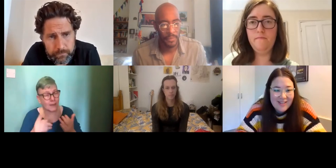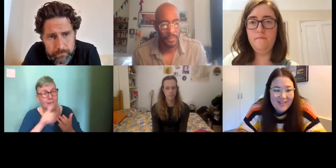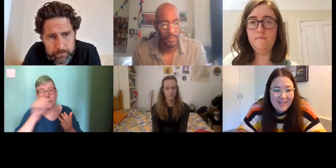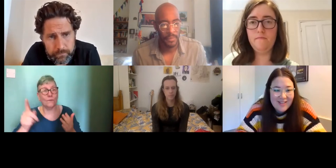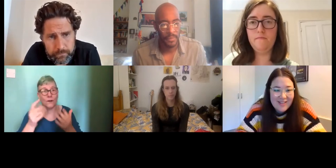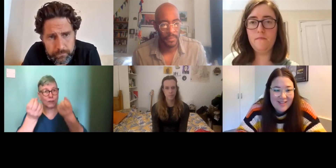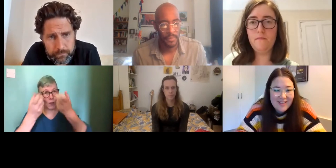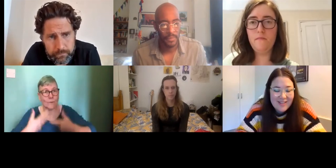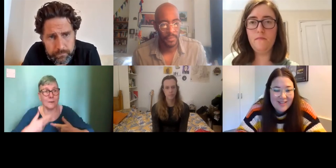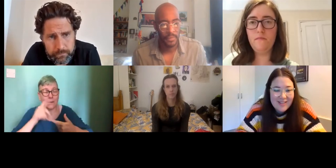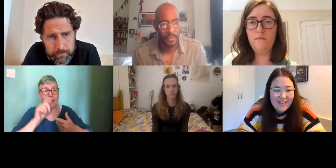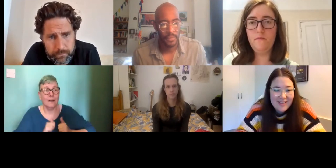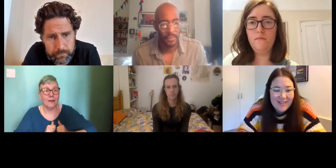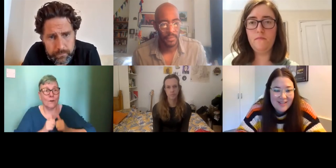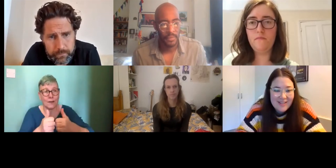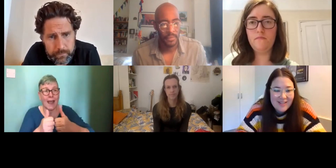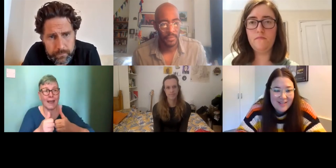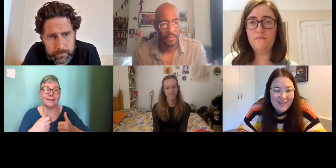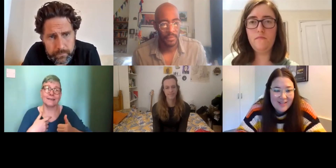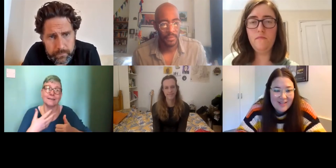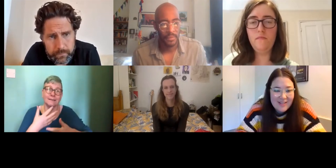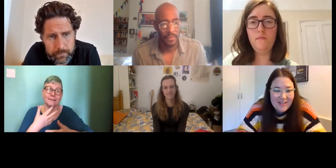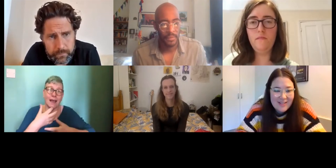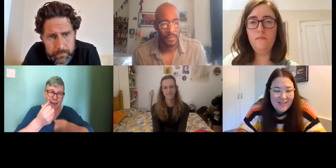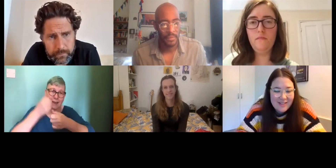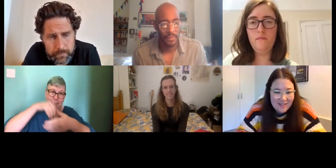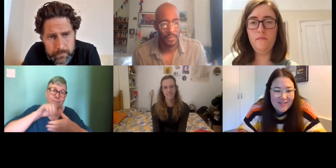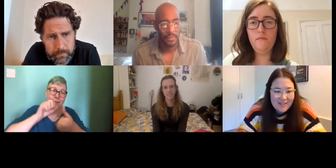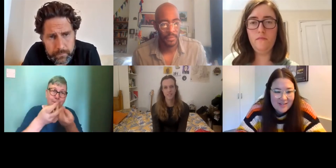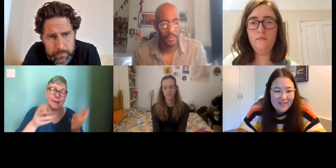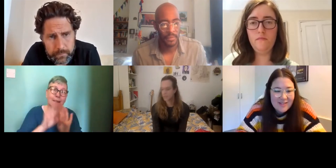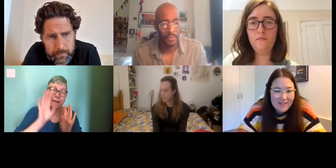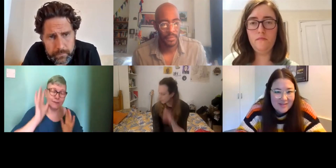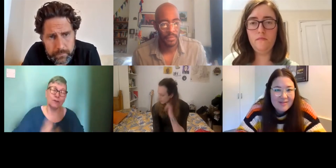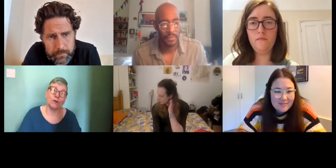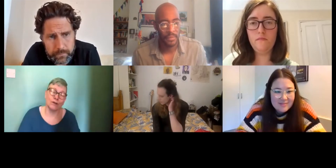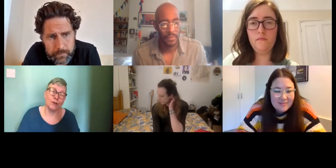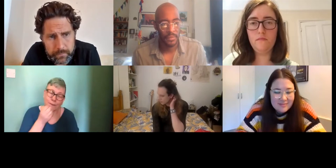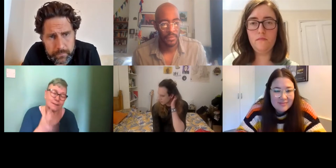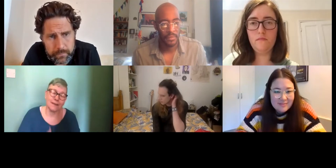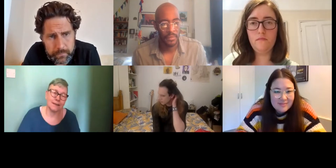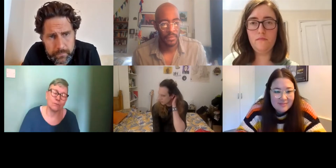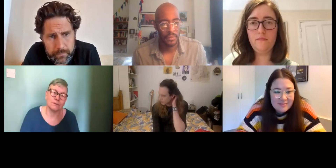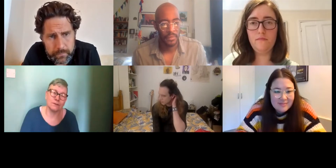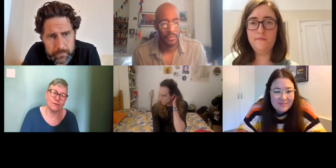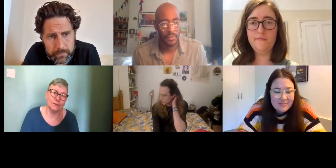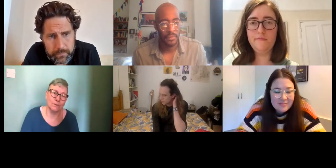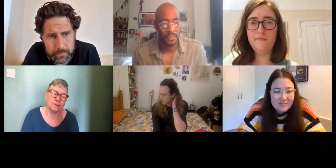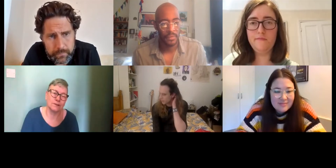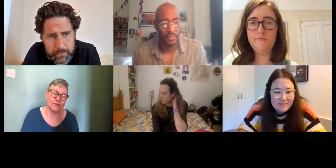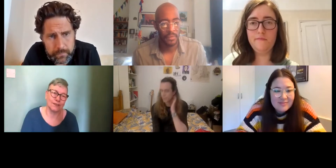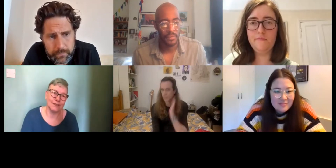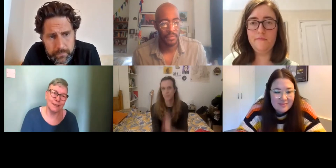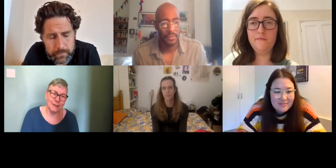Thank you for showing me your kindness and accepting me in your group. It's wonderful, wonderful.